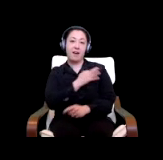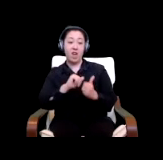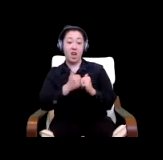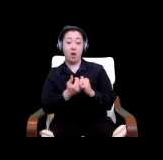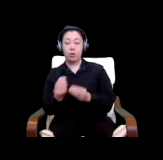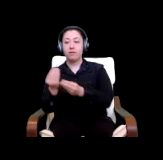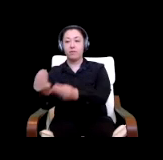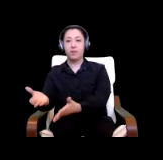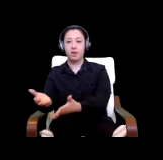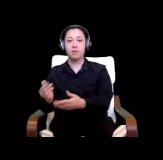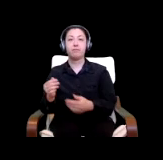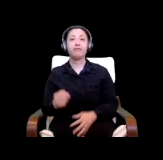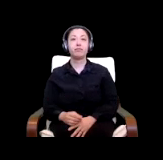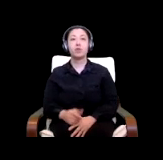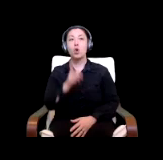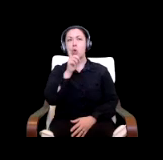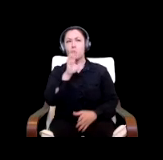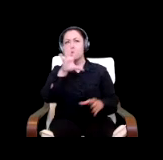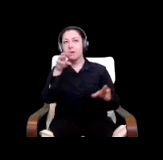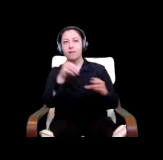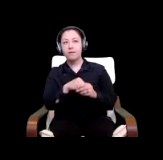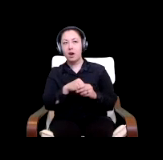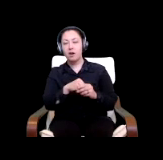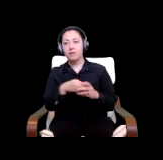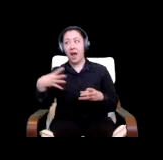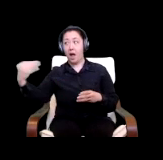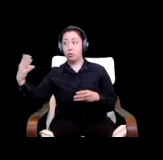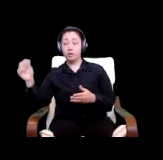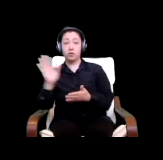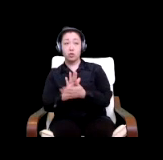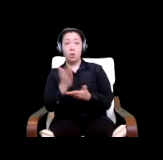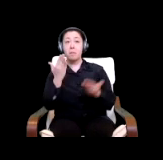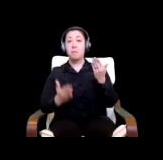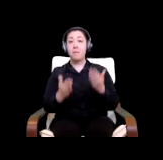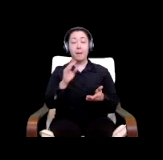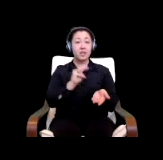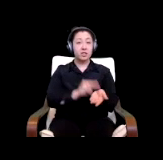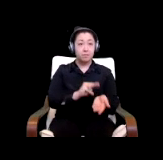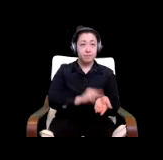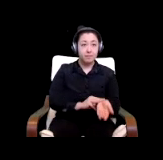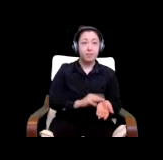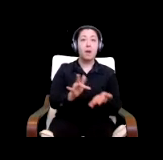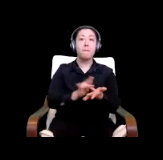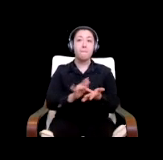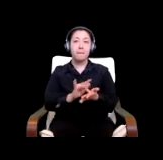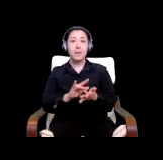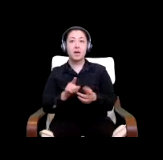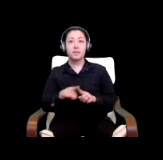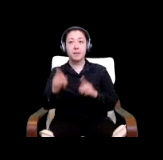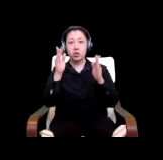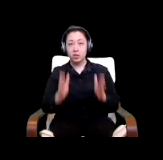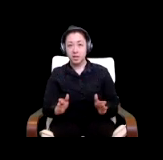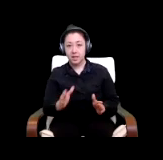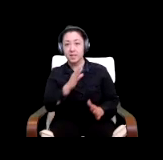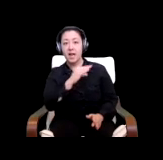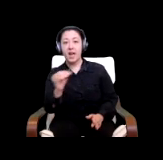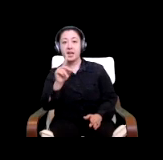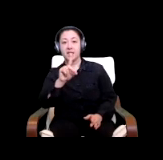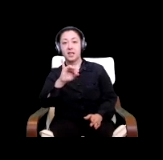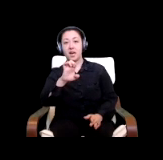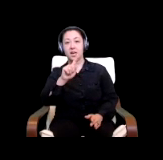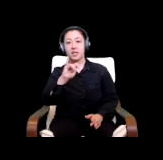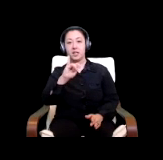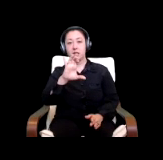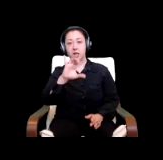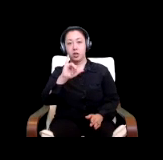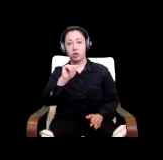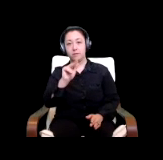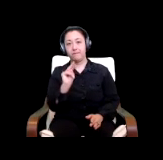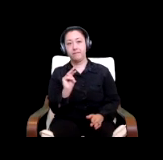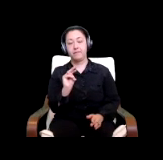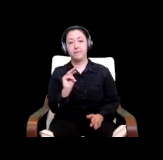Some consulting professionals could include a primary care physician, medical specialist and dietitian.